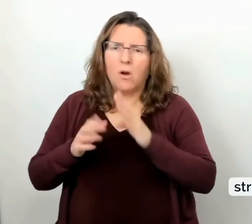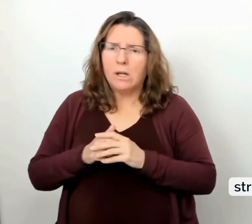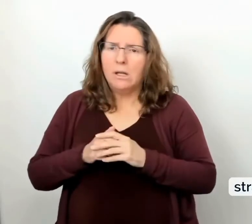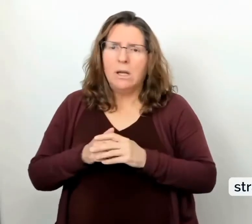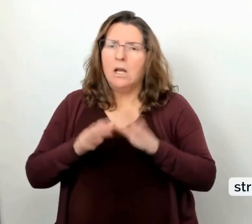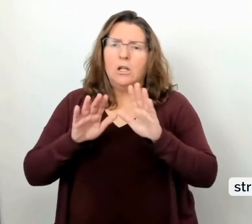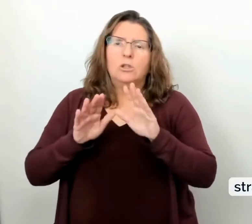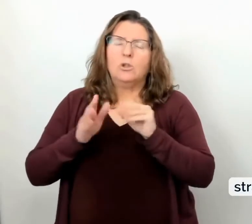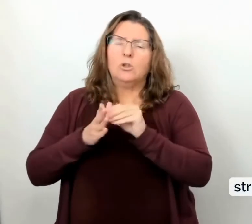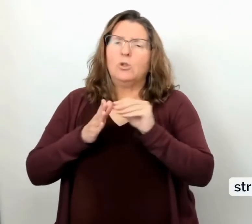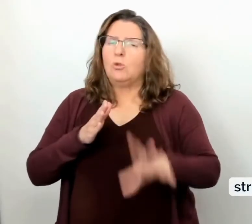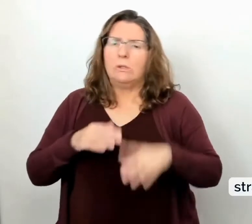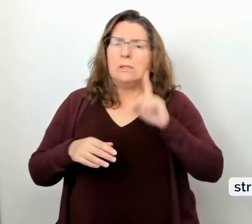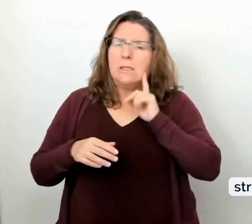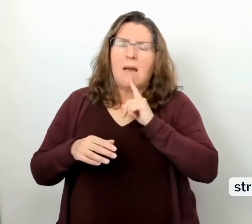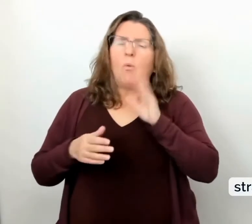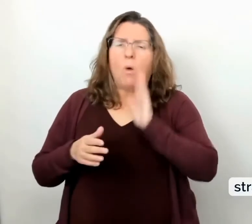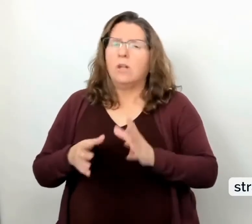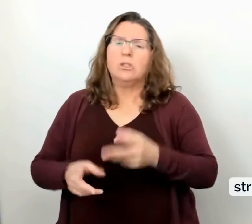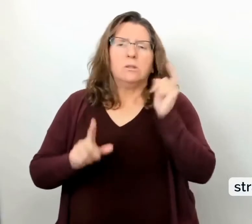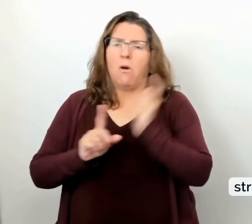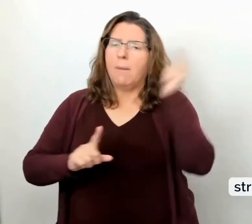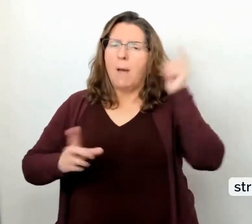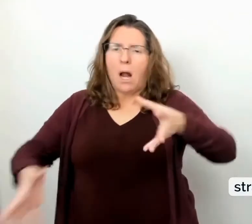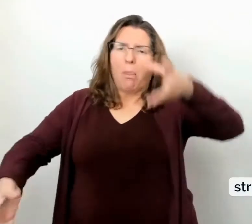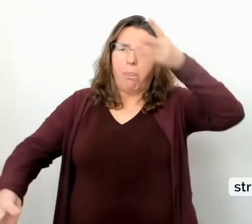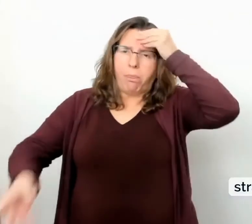was to surround them with auditory stimulation,